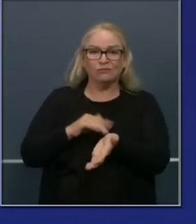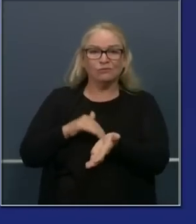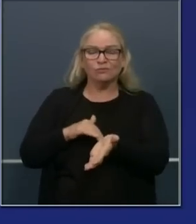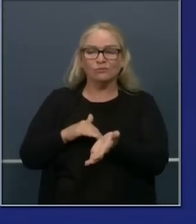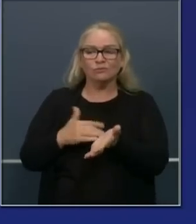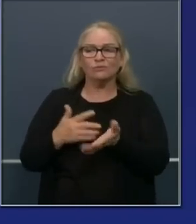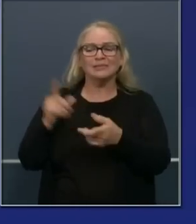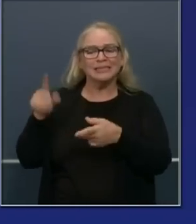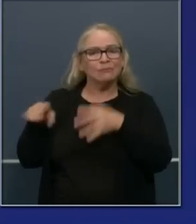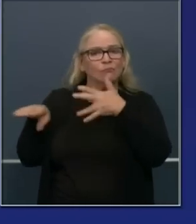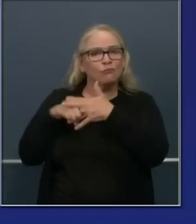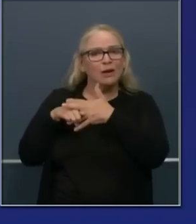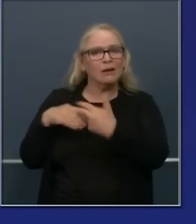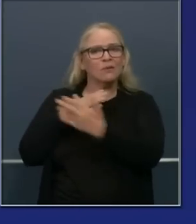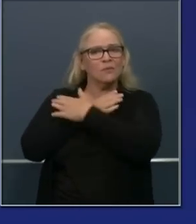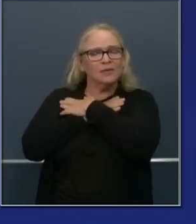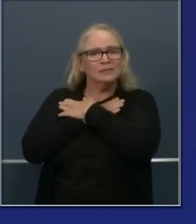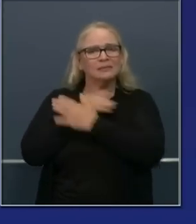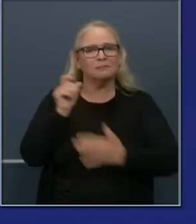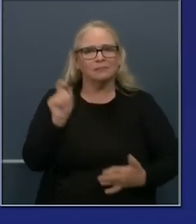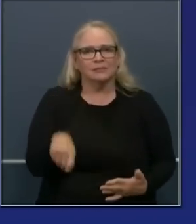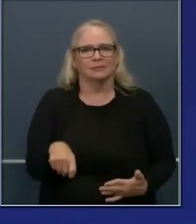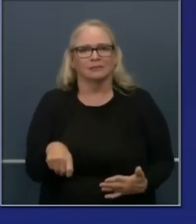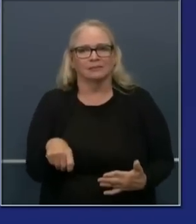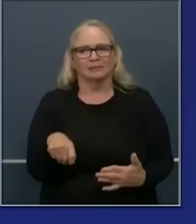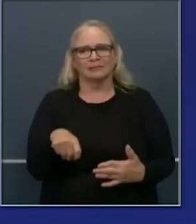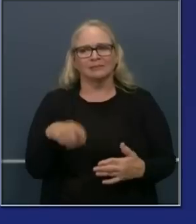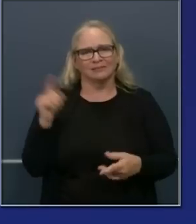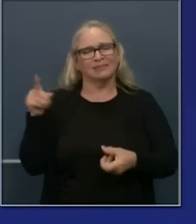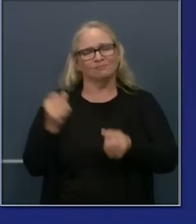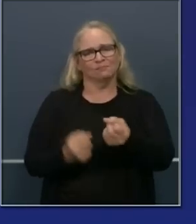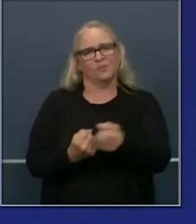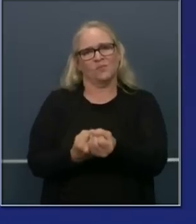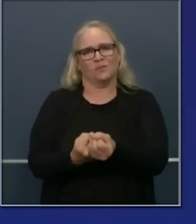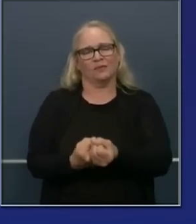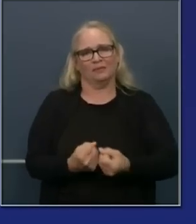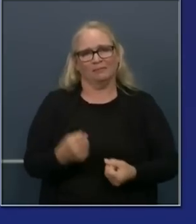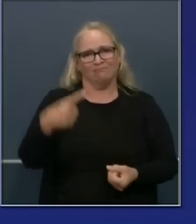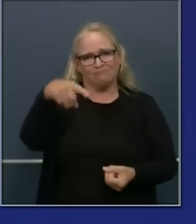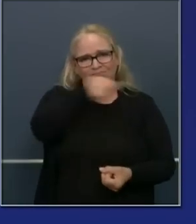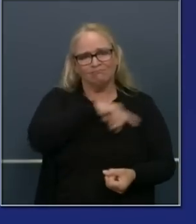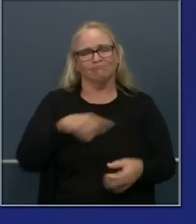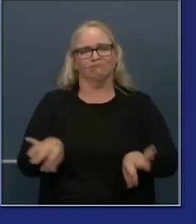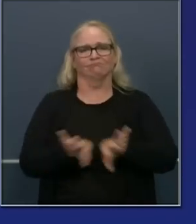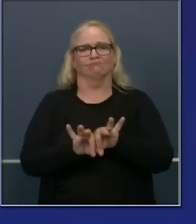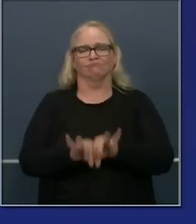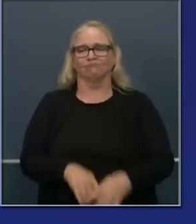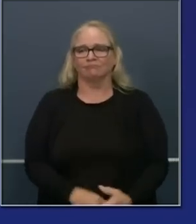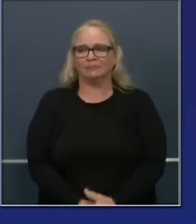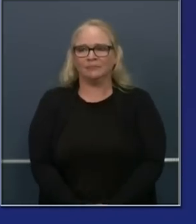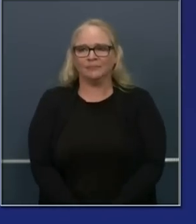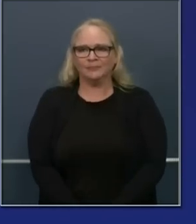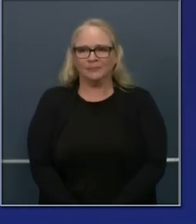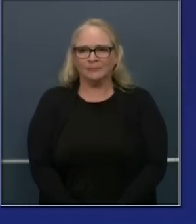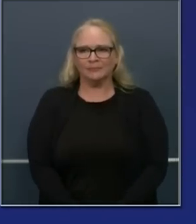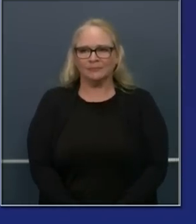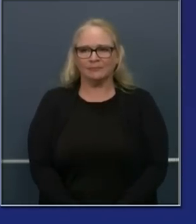ISSUE OF HUMAN CAPITAL MEANING PERSONNEL THAT NEED A BREAK, THAT NEED TO BE SUPPLEMENTED,